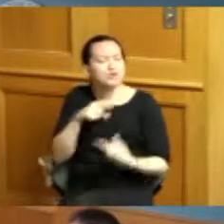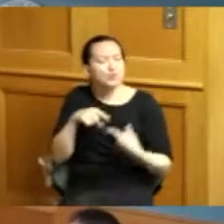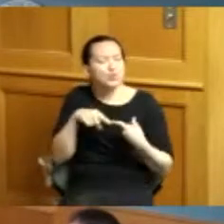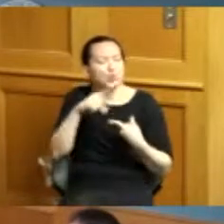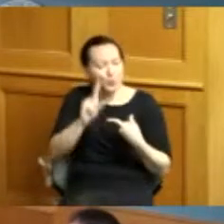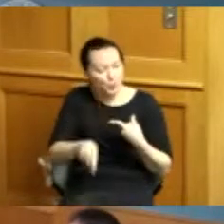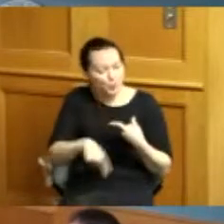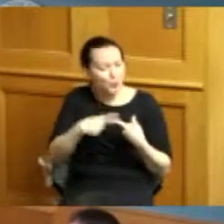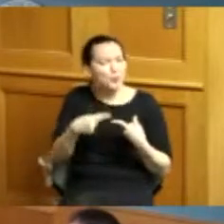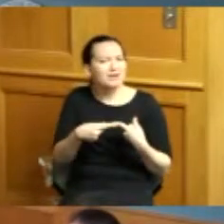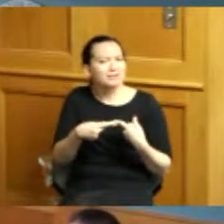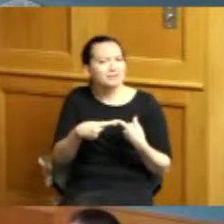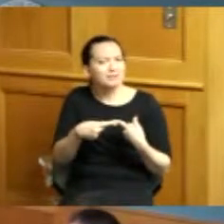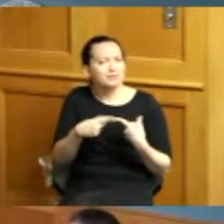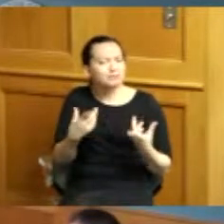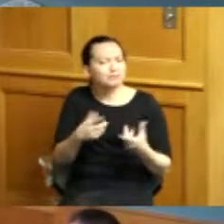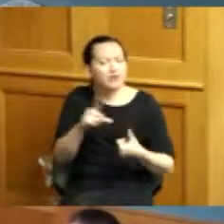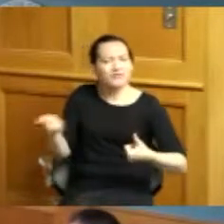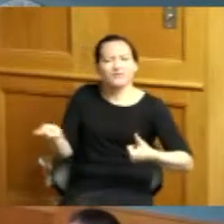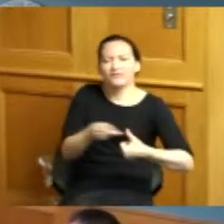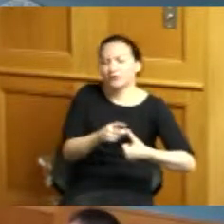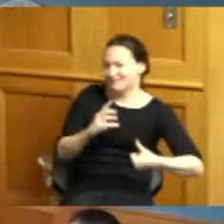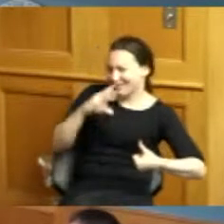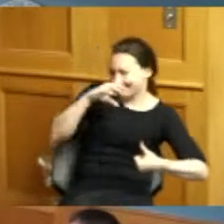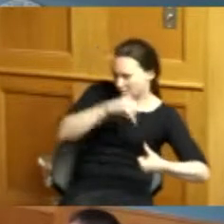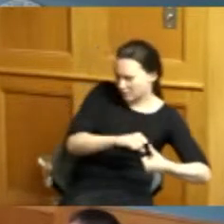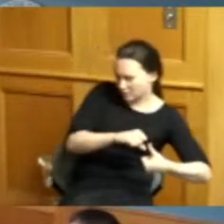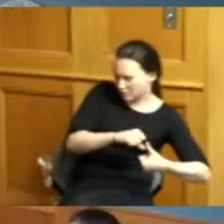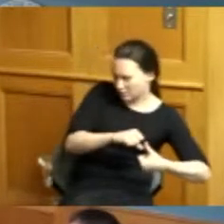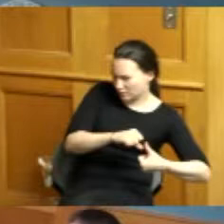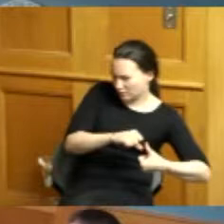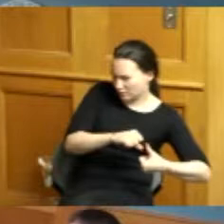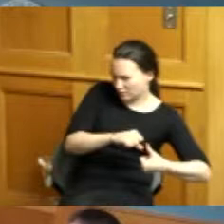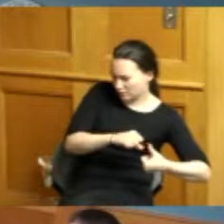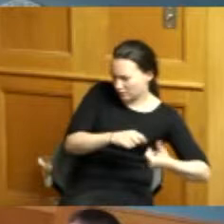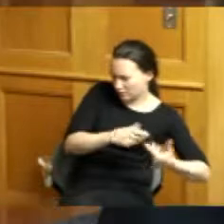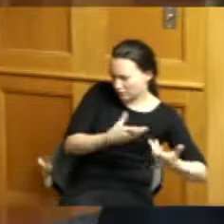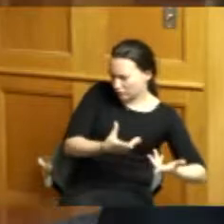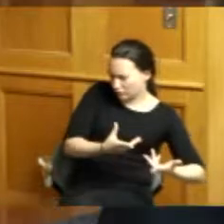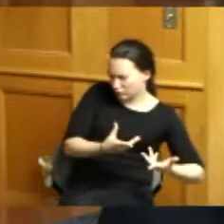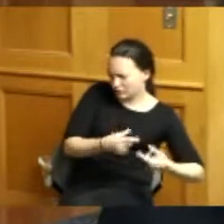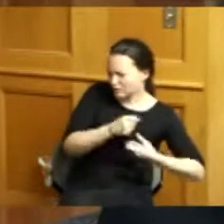was the S the original estimate arrived at what what year was that